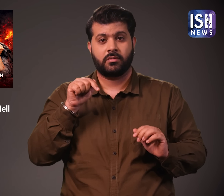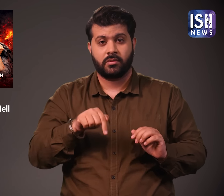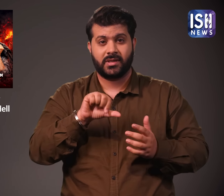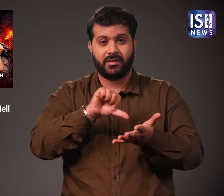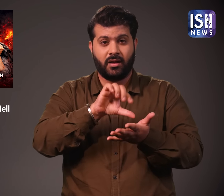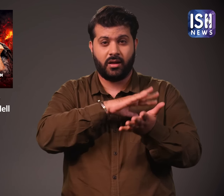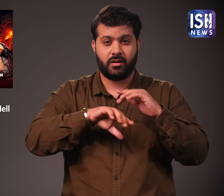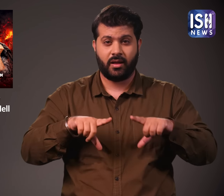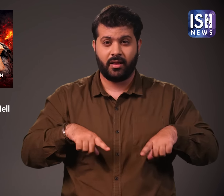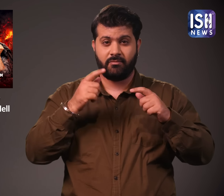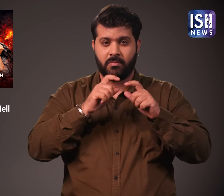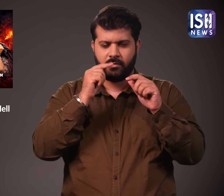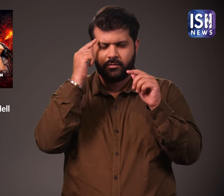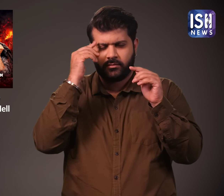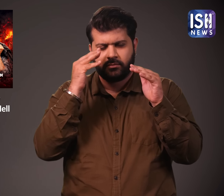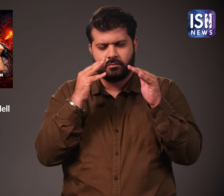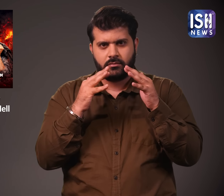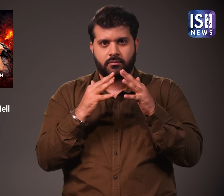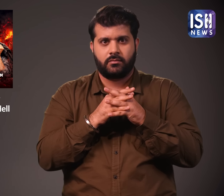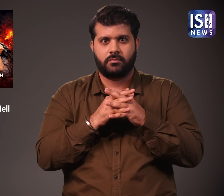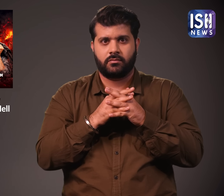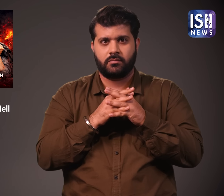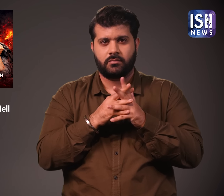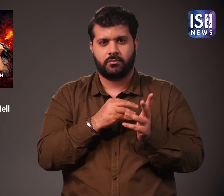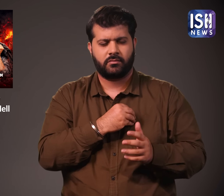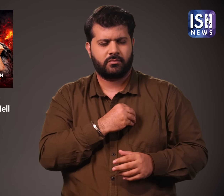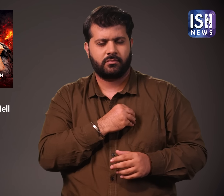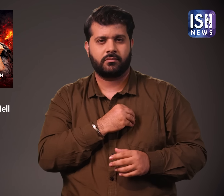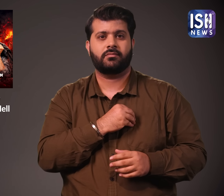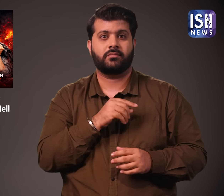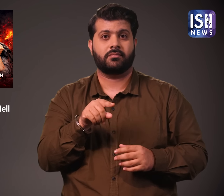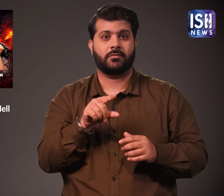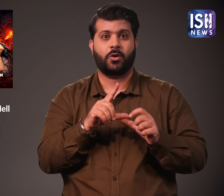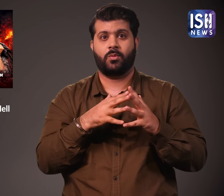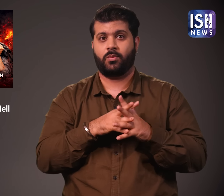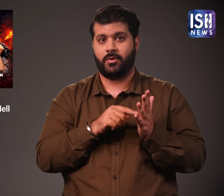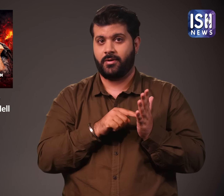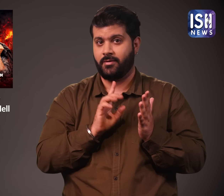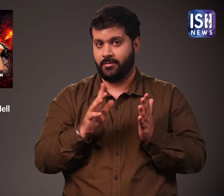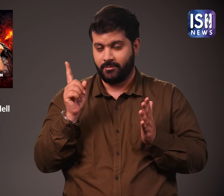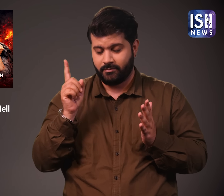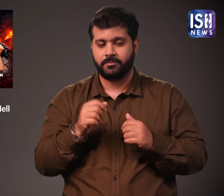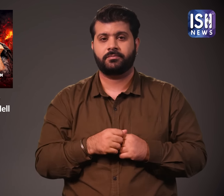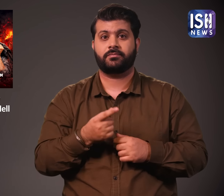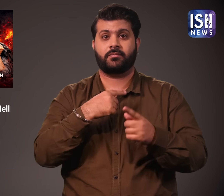This made women’s lives very difficult and filled with stress and constant endurance under these laws.